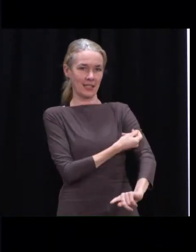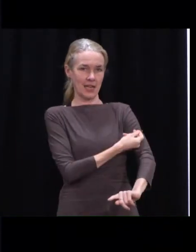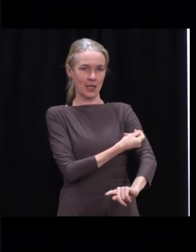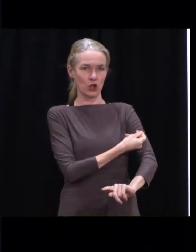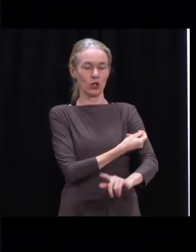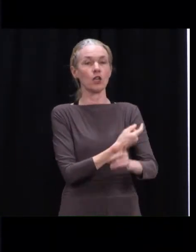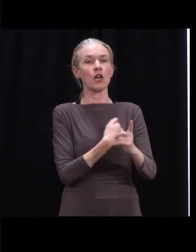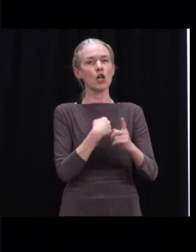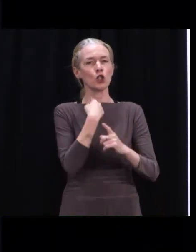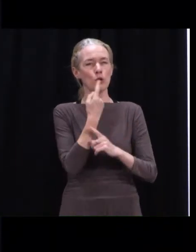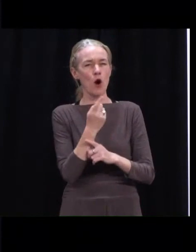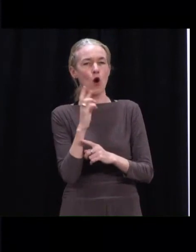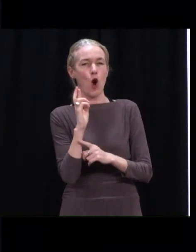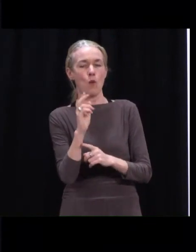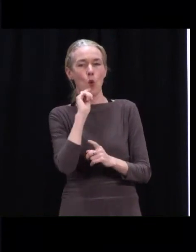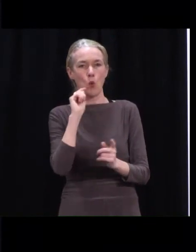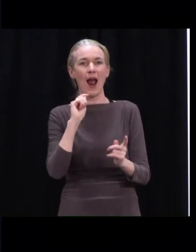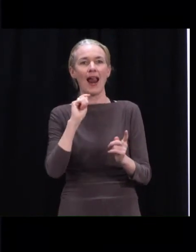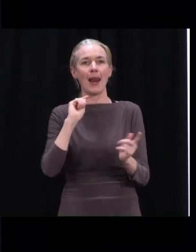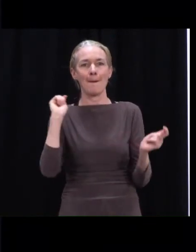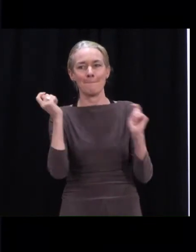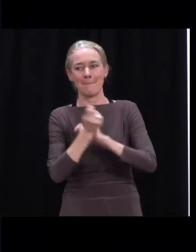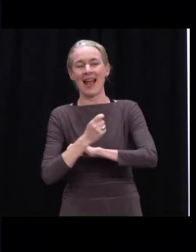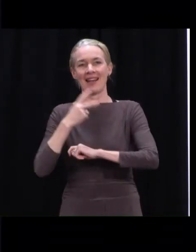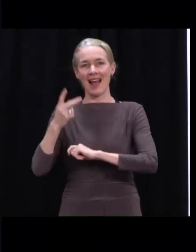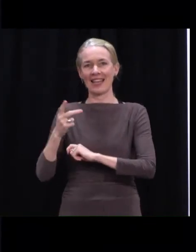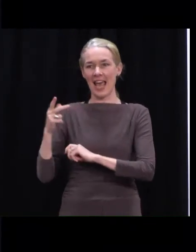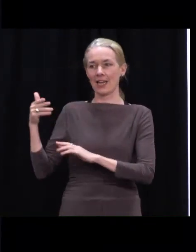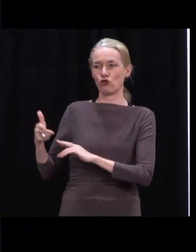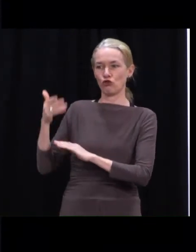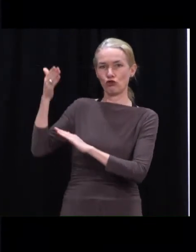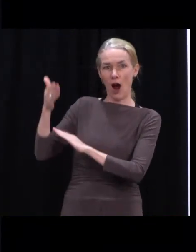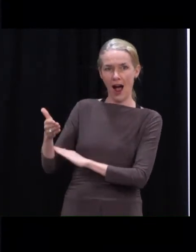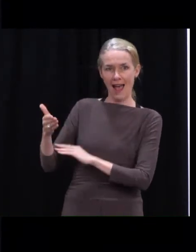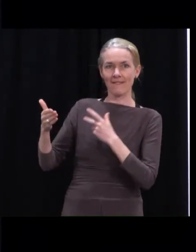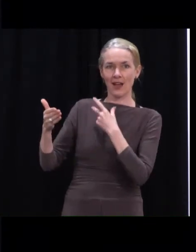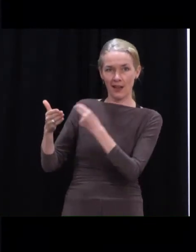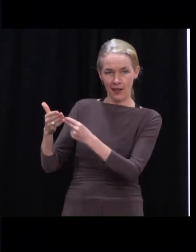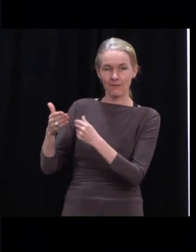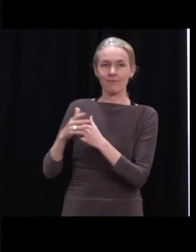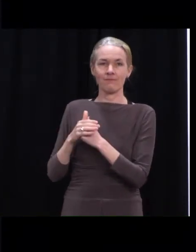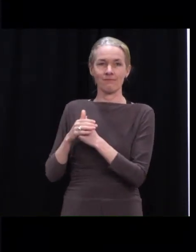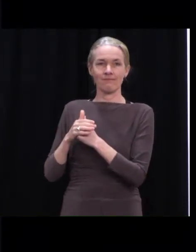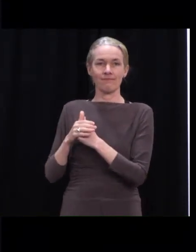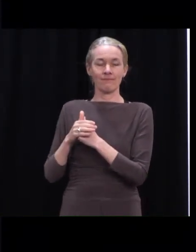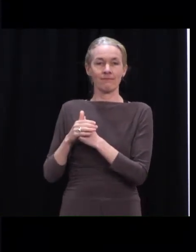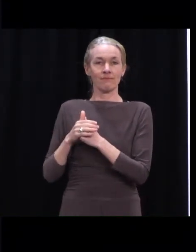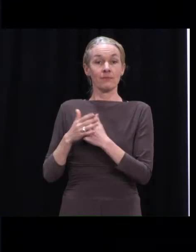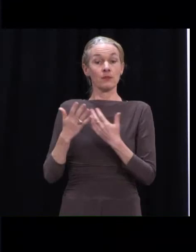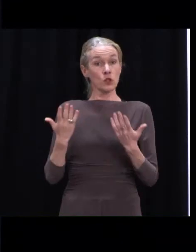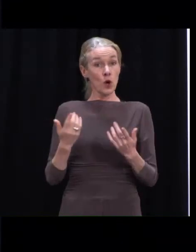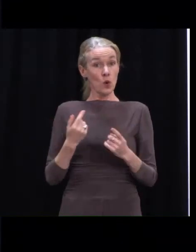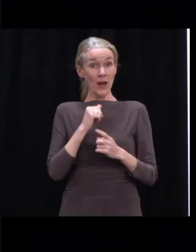10:30. People are asked to enter the stadium to be vaccinated rather than stay in their vehicles. Usual drive-